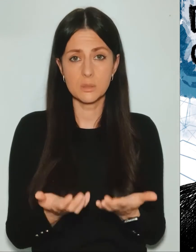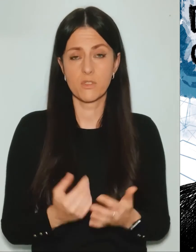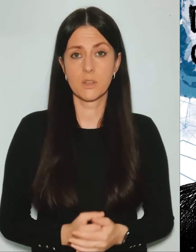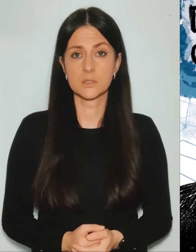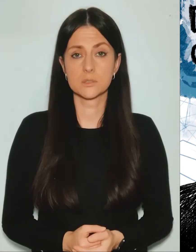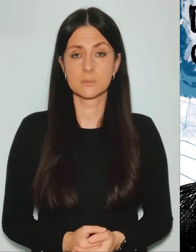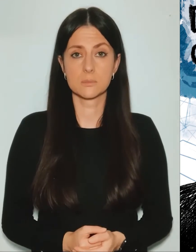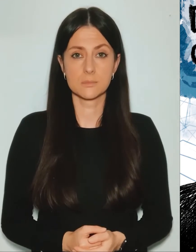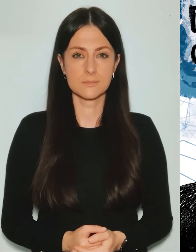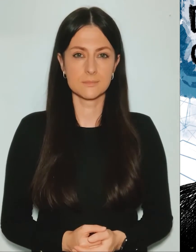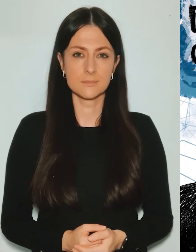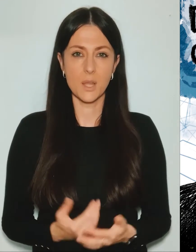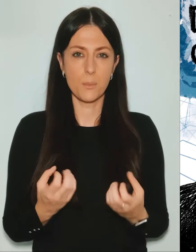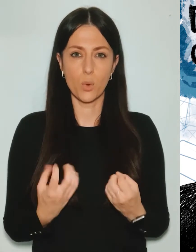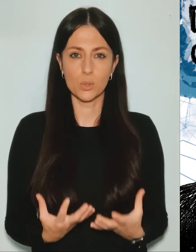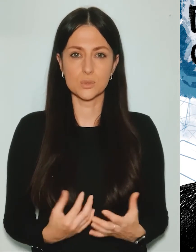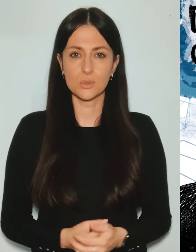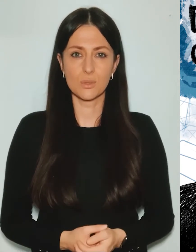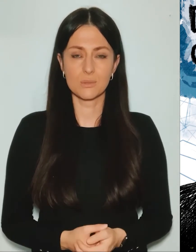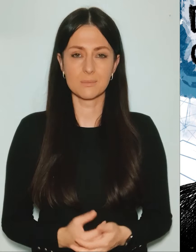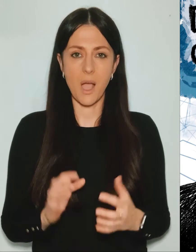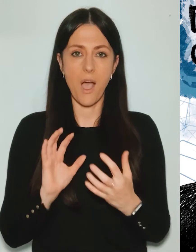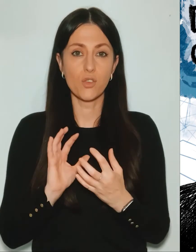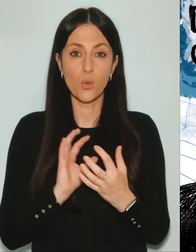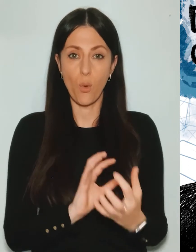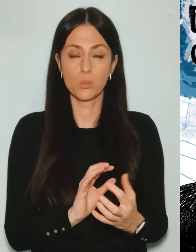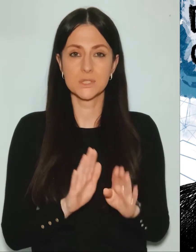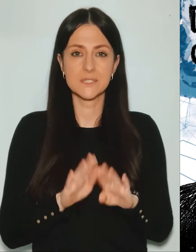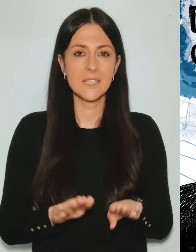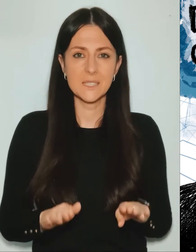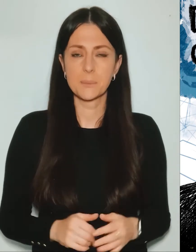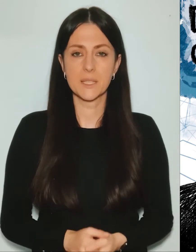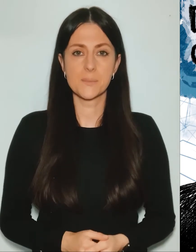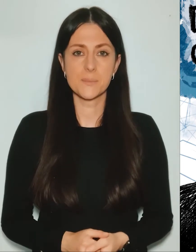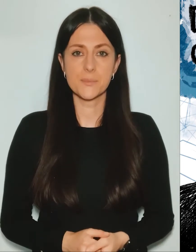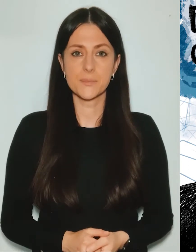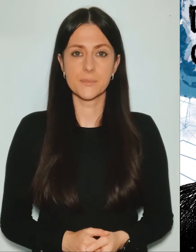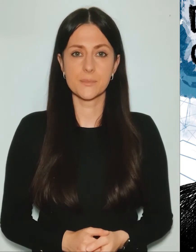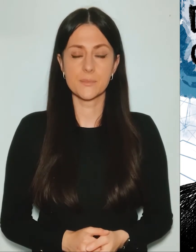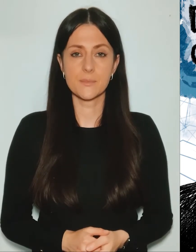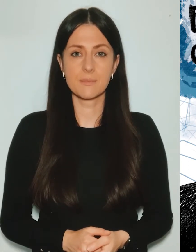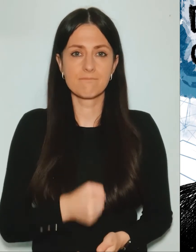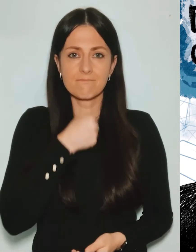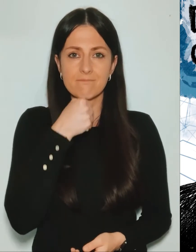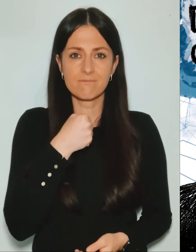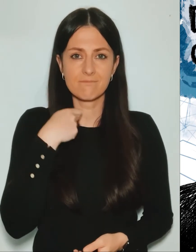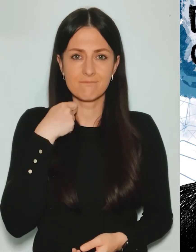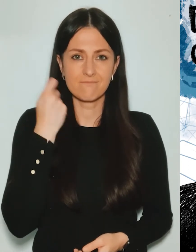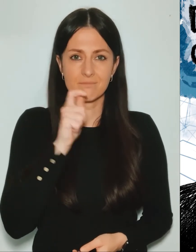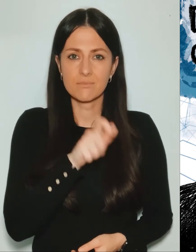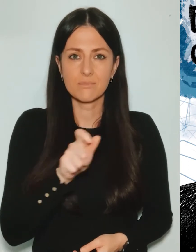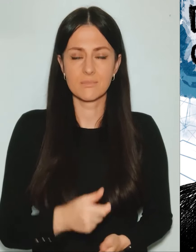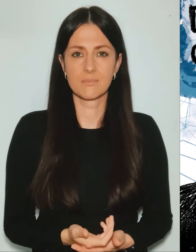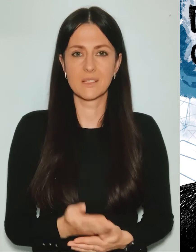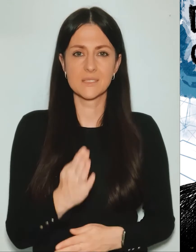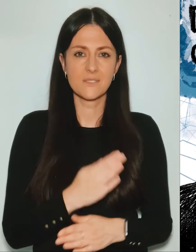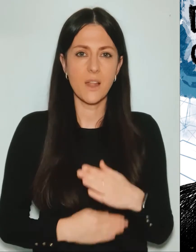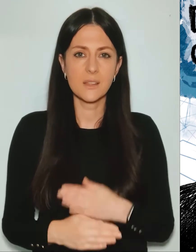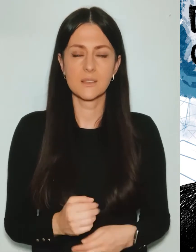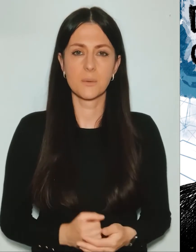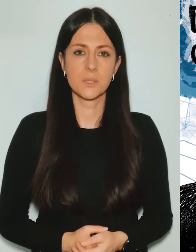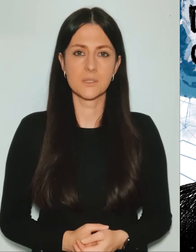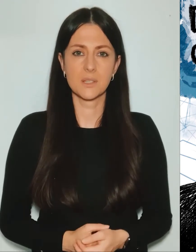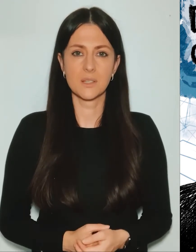And the buses with children, with the elderly, with the disabled people, with animals...